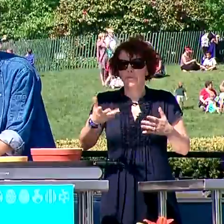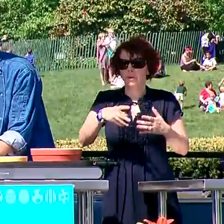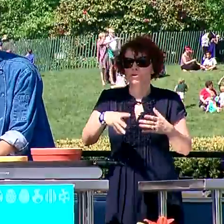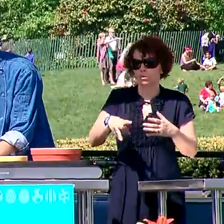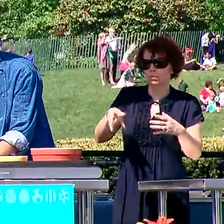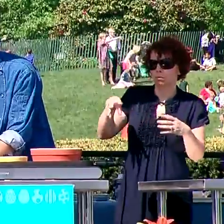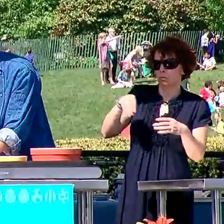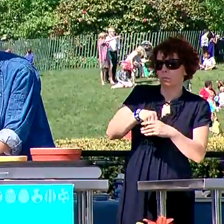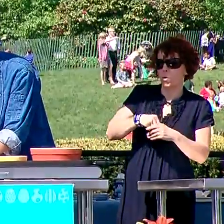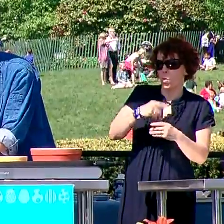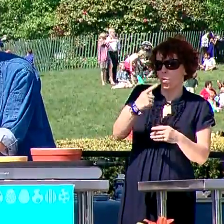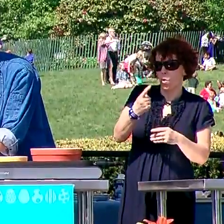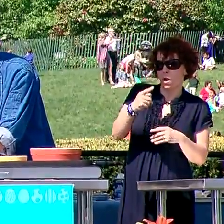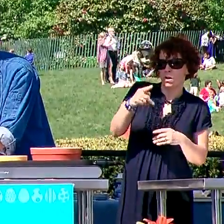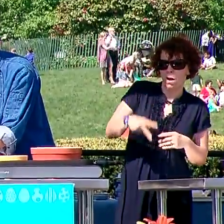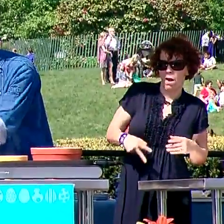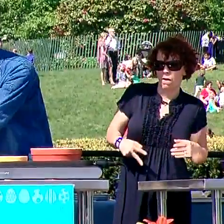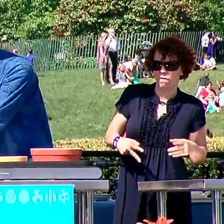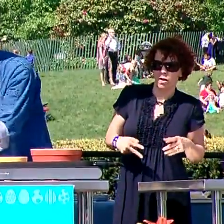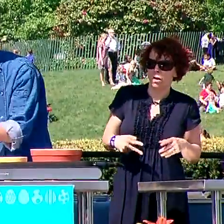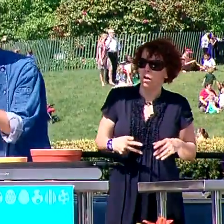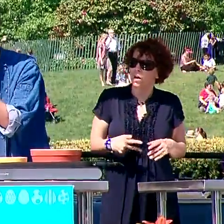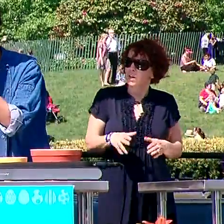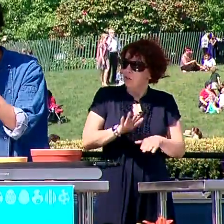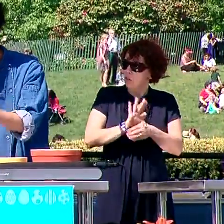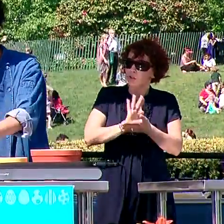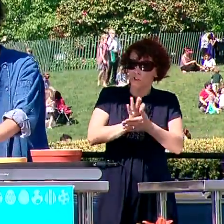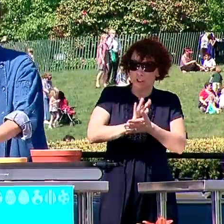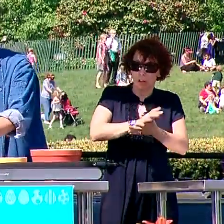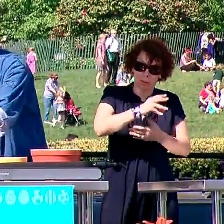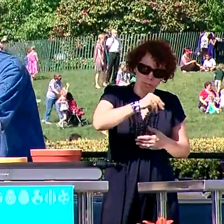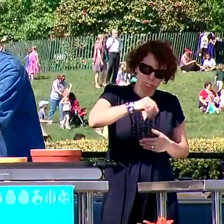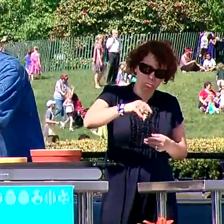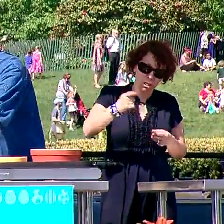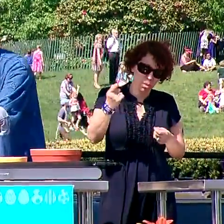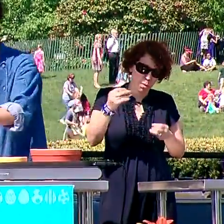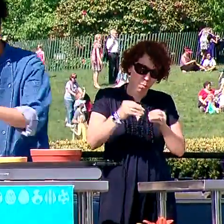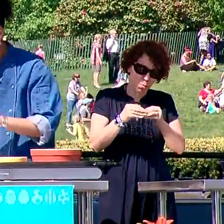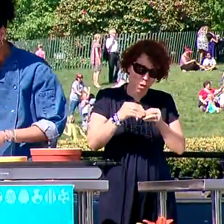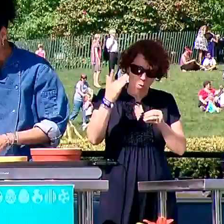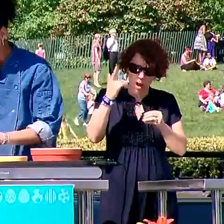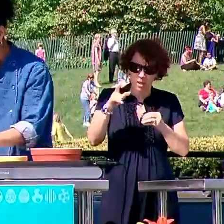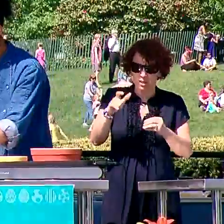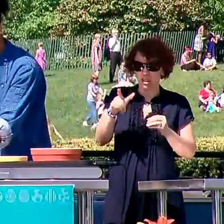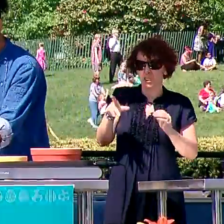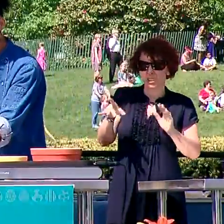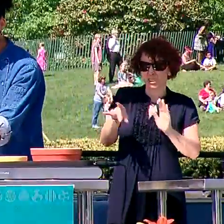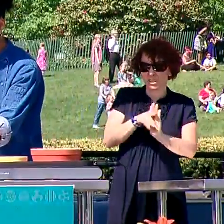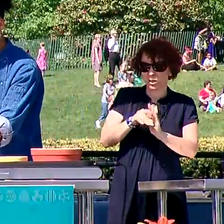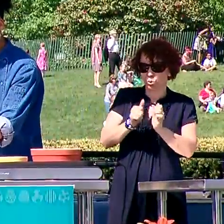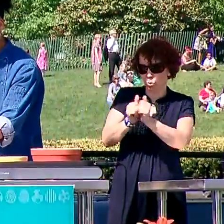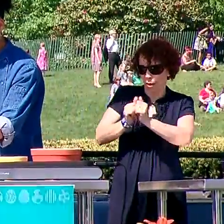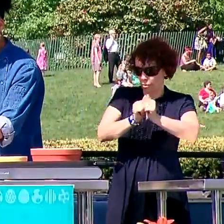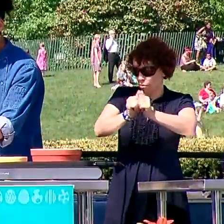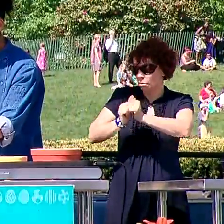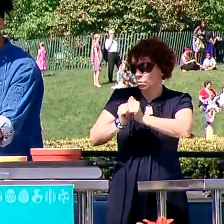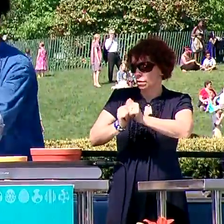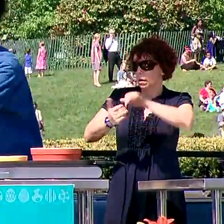Now sprinkle some more cheese, because that's our glue. Perfect. Awesome.